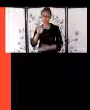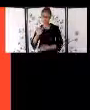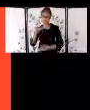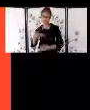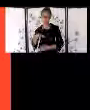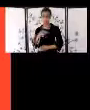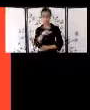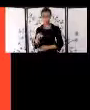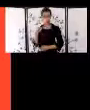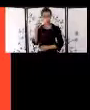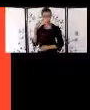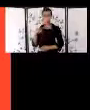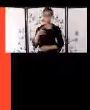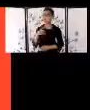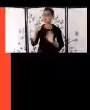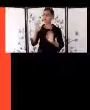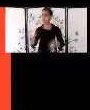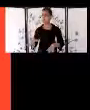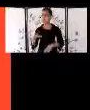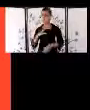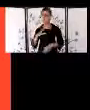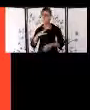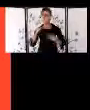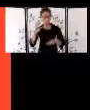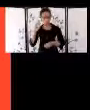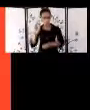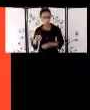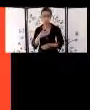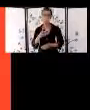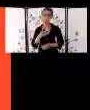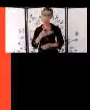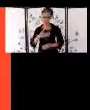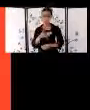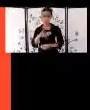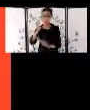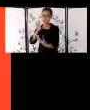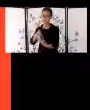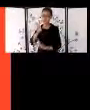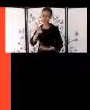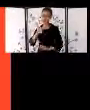I’ve packed them full of what I believe is very helpful information.